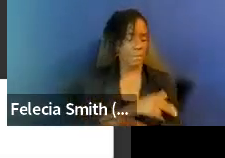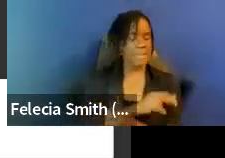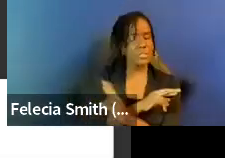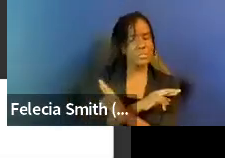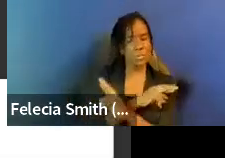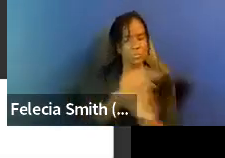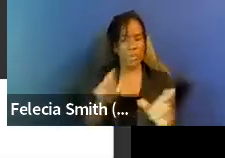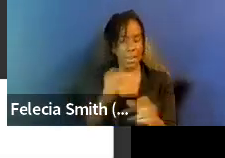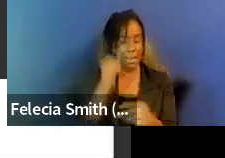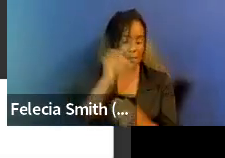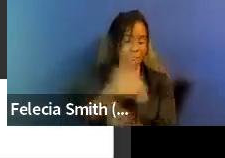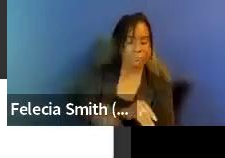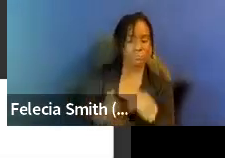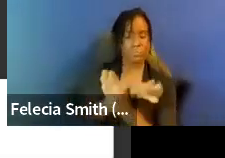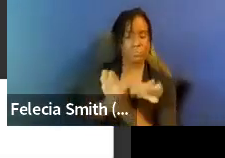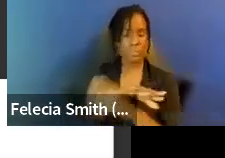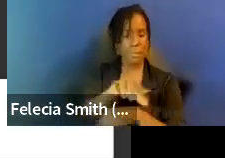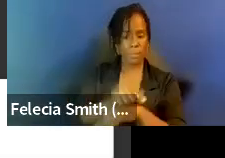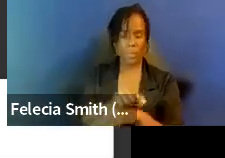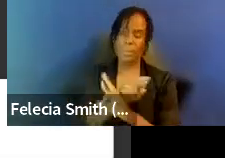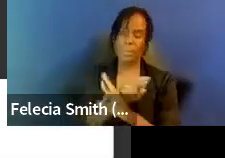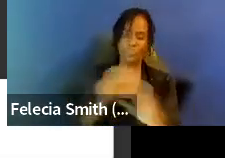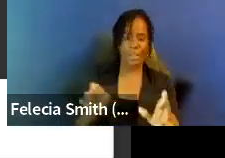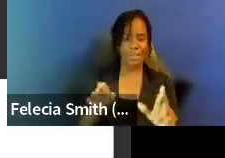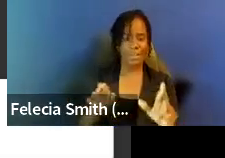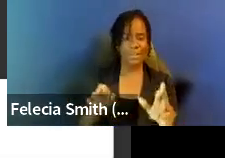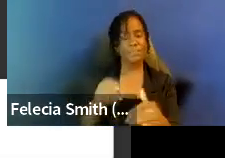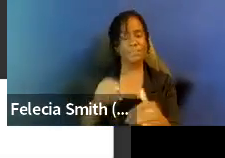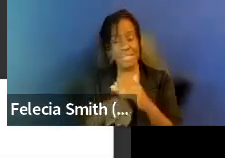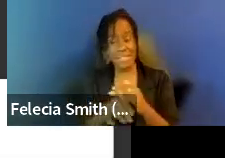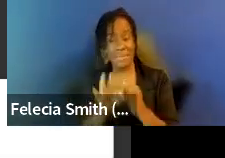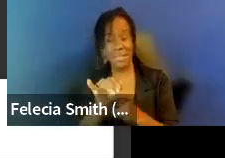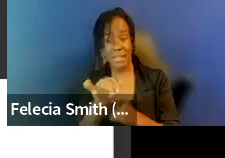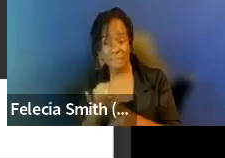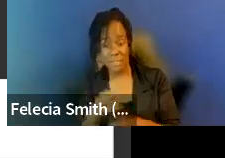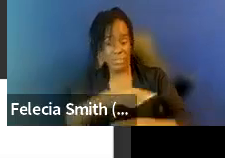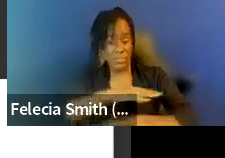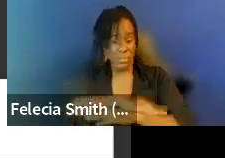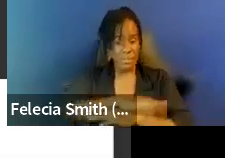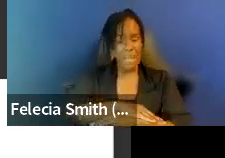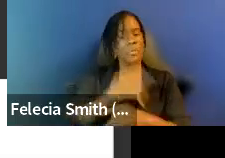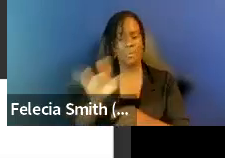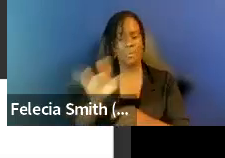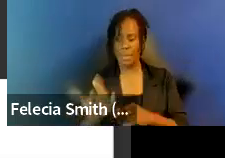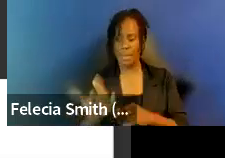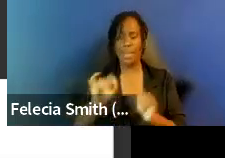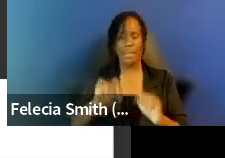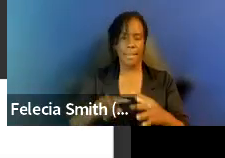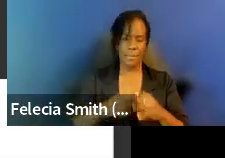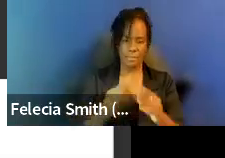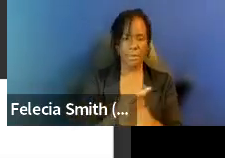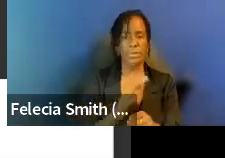ahead of time. Thinking through how might we adopt and adapt a process that like in the context